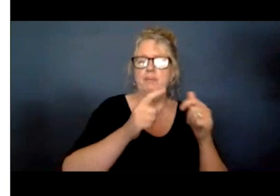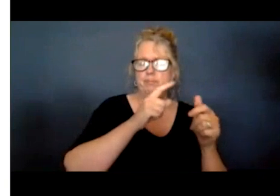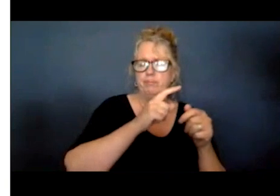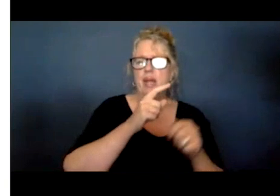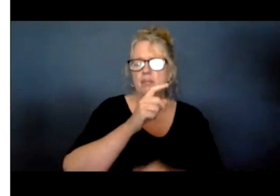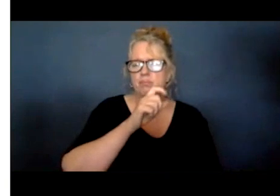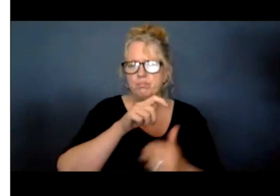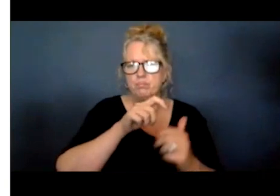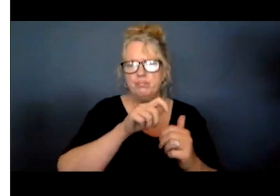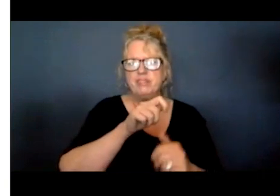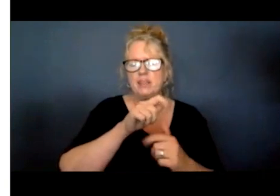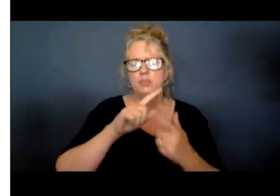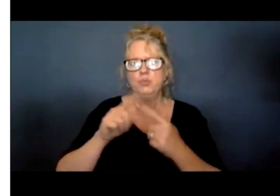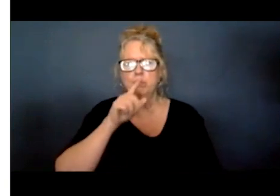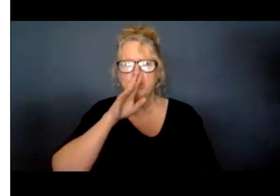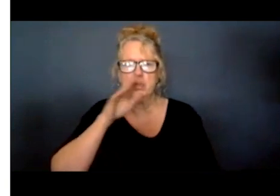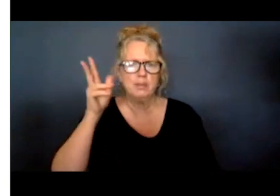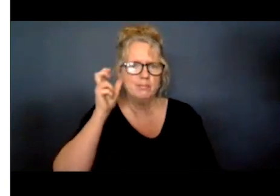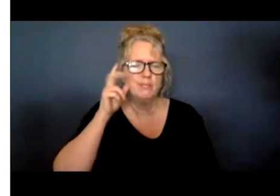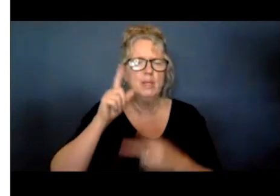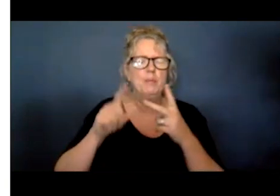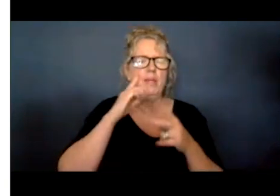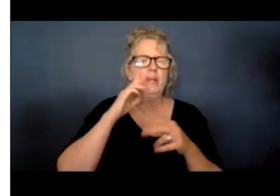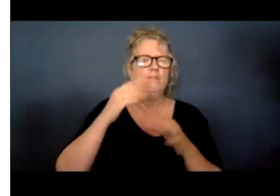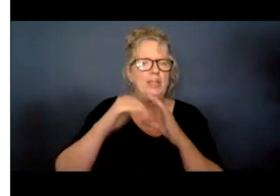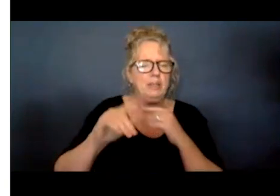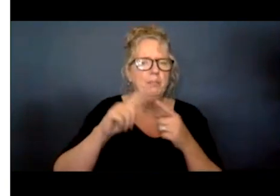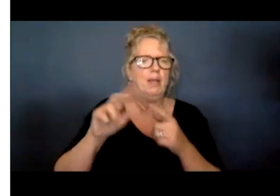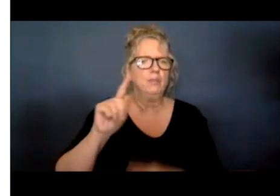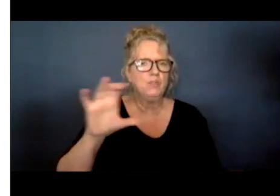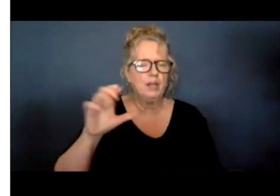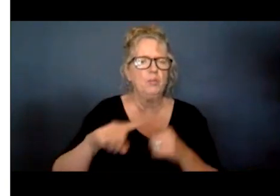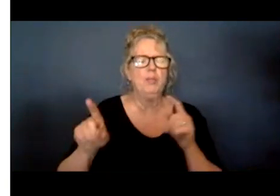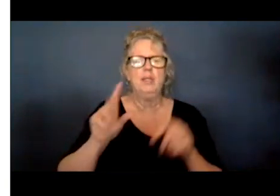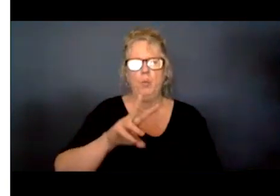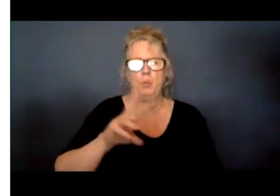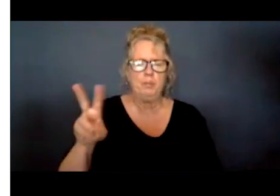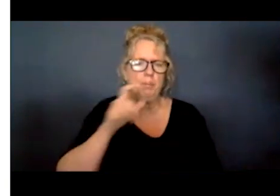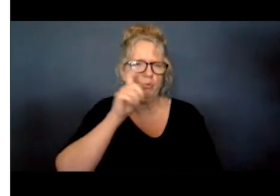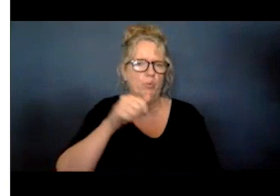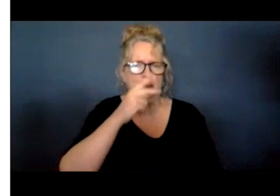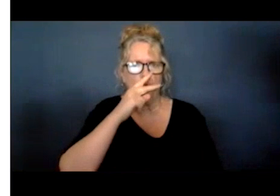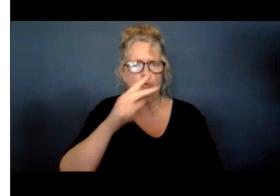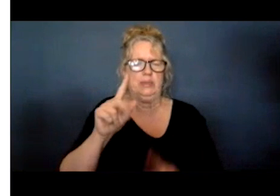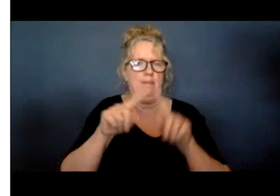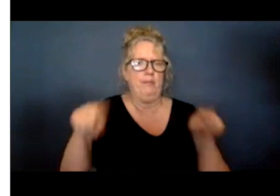allowing users to access emails, documents, and websites without needing to see the screen.